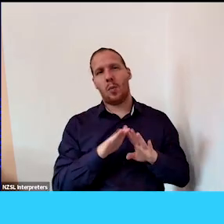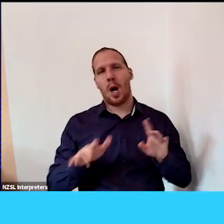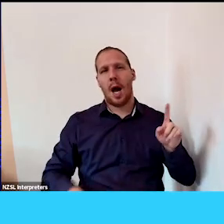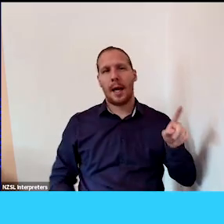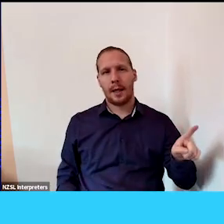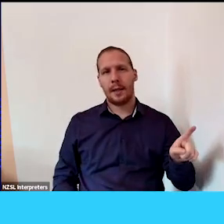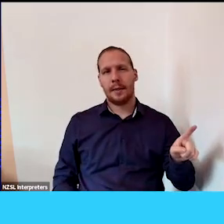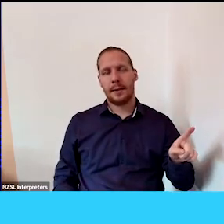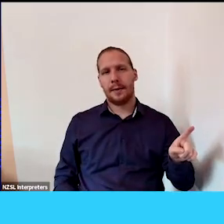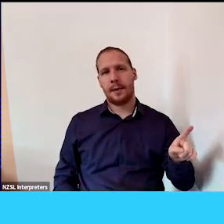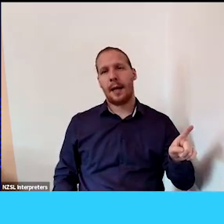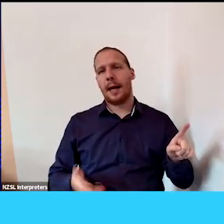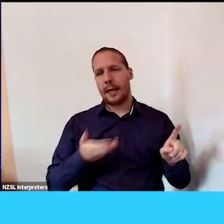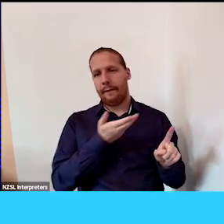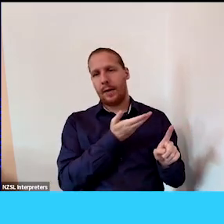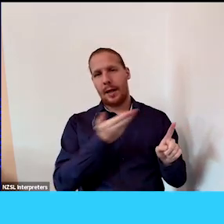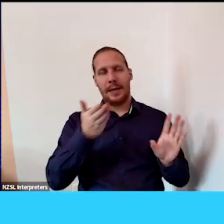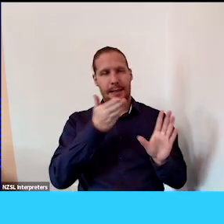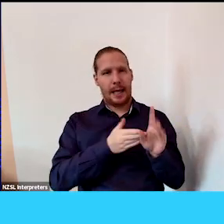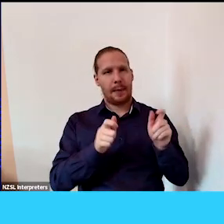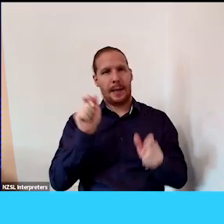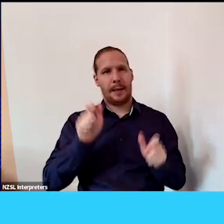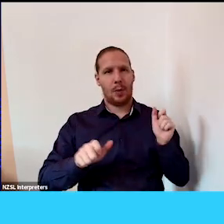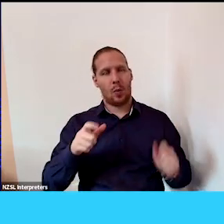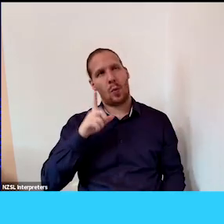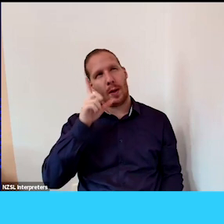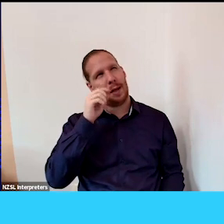multiple different transitions that, the hallmark of adolescence,